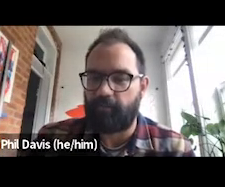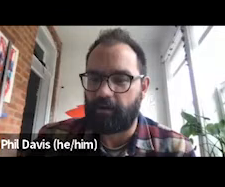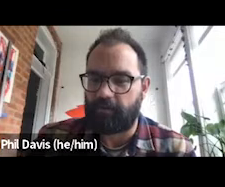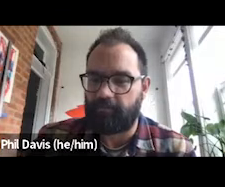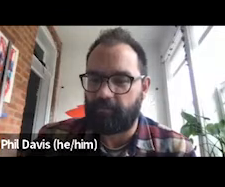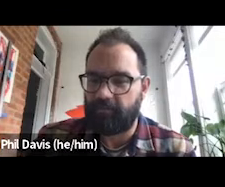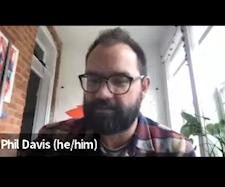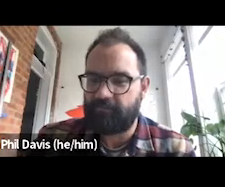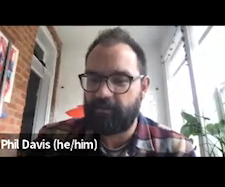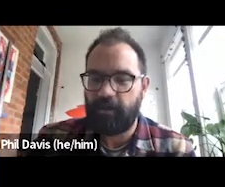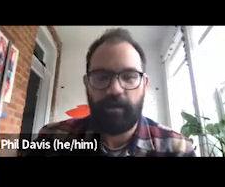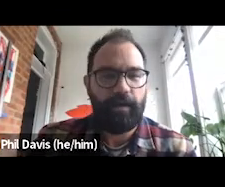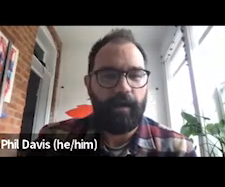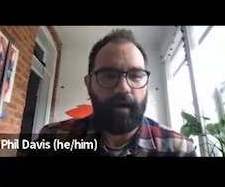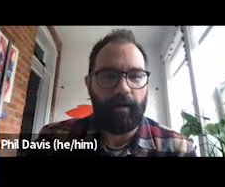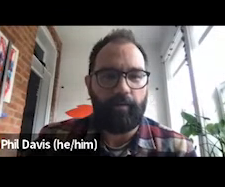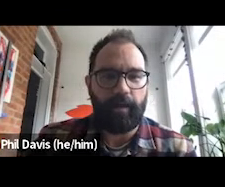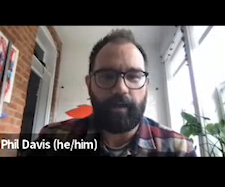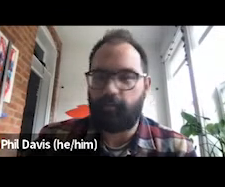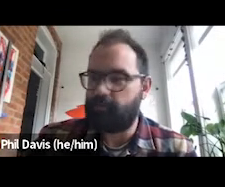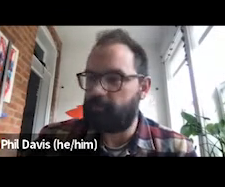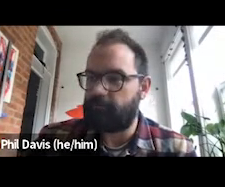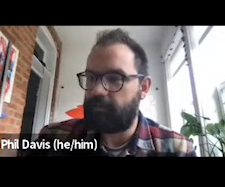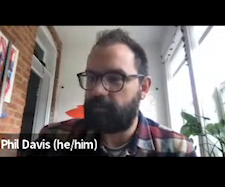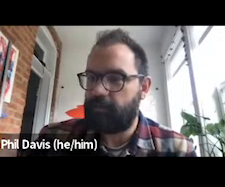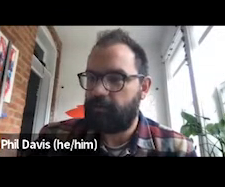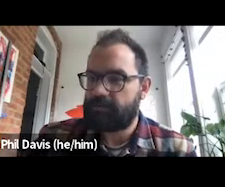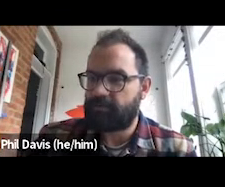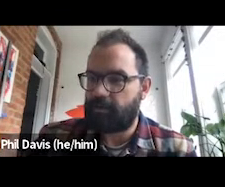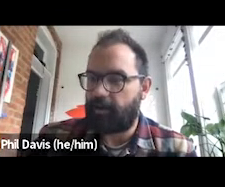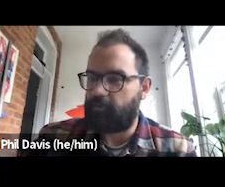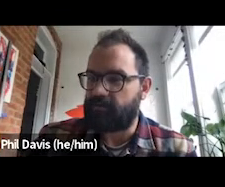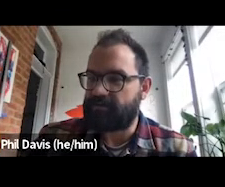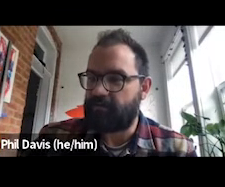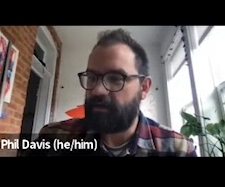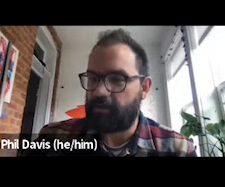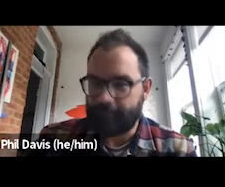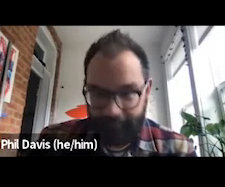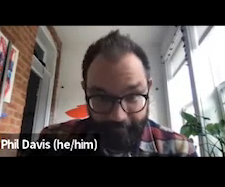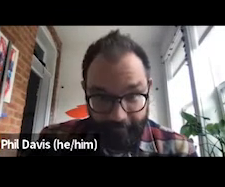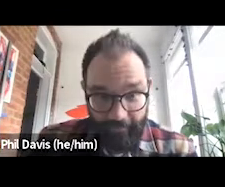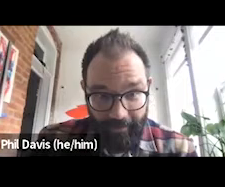the Maryland film festival and we moved Sweaty Eyeballs to there.